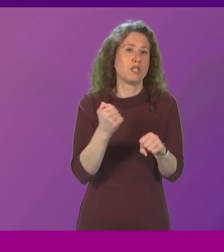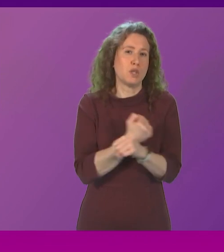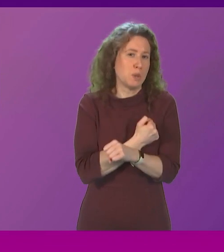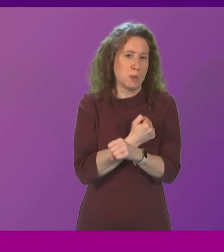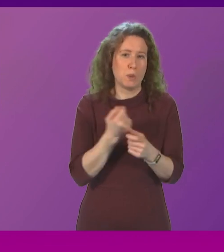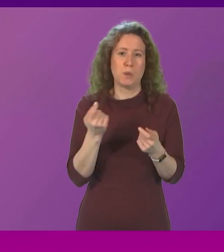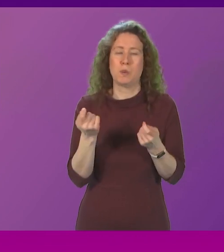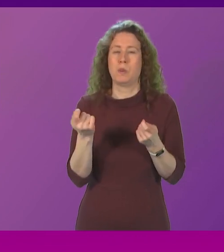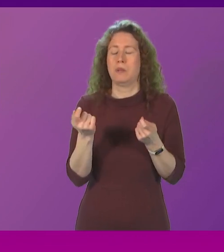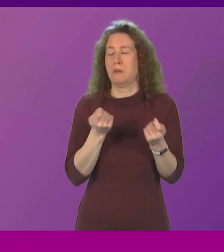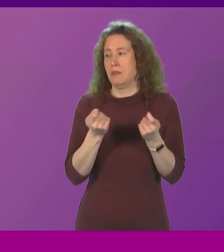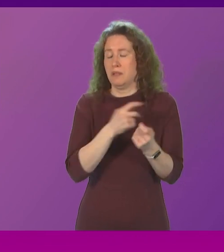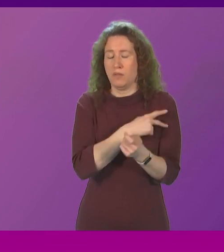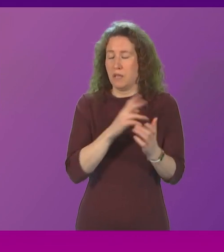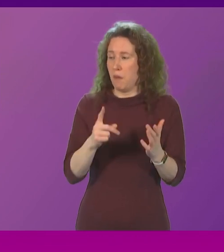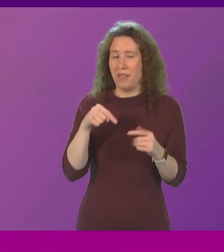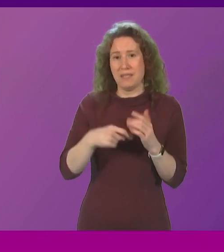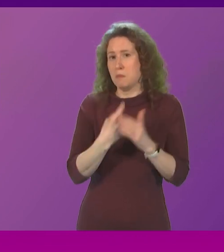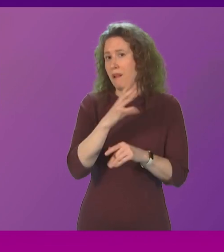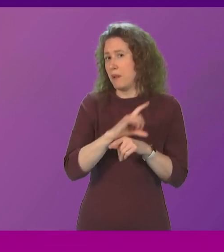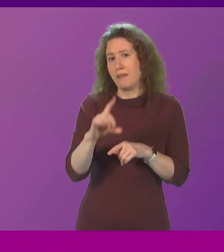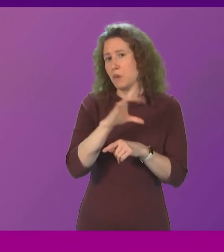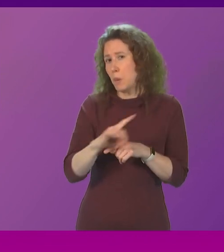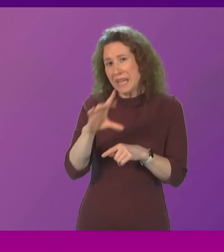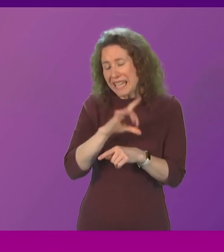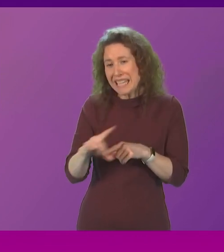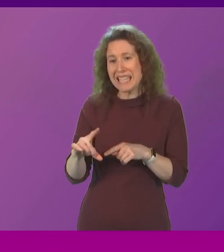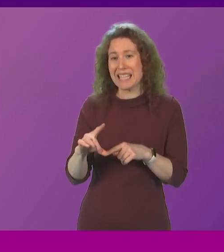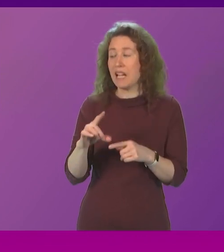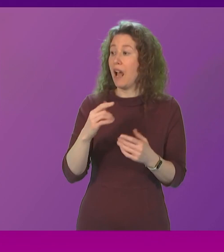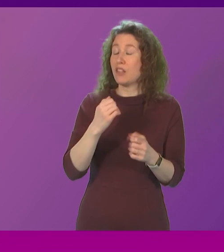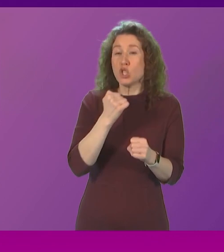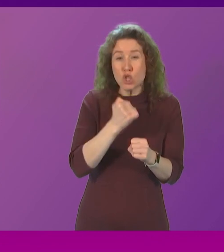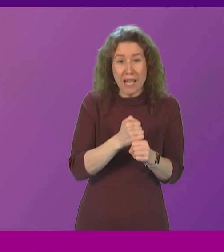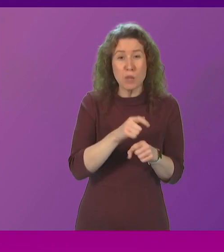been doing this week after week, and the image of genuine constituents being forced out of